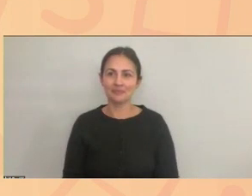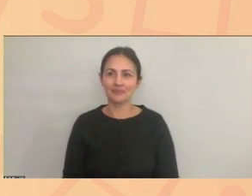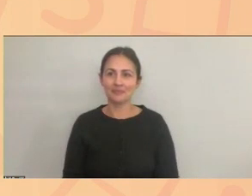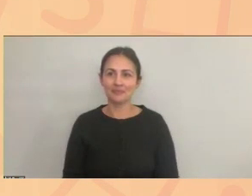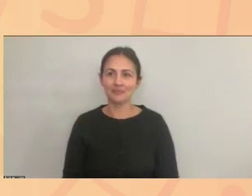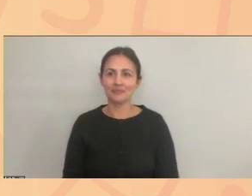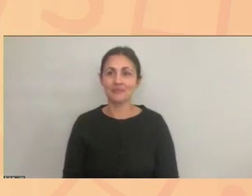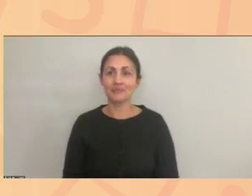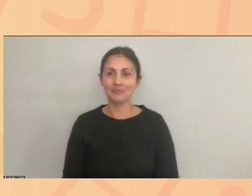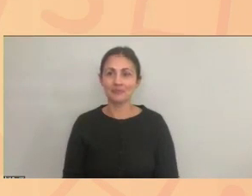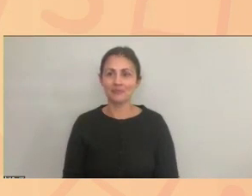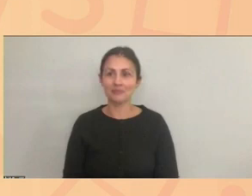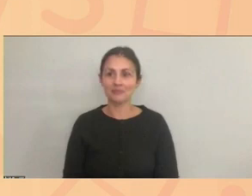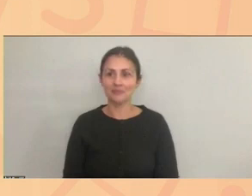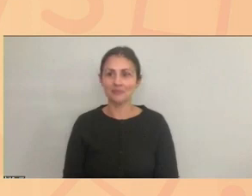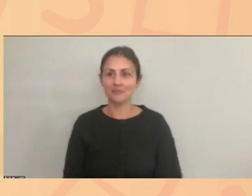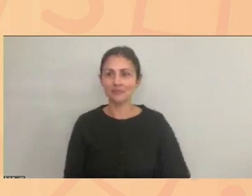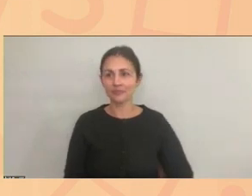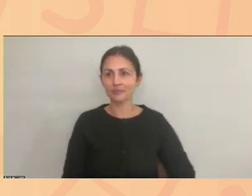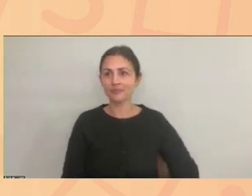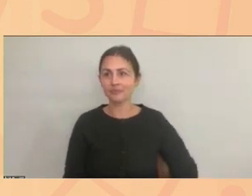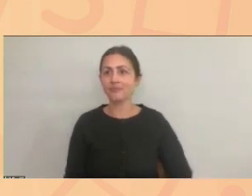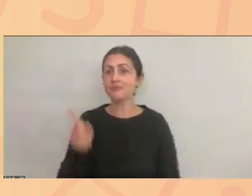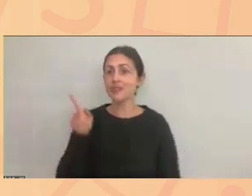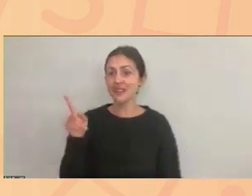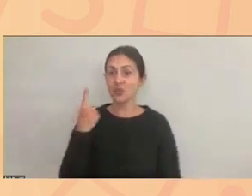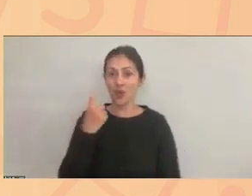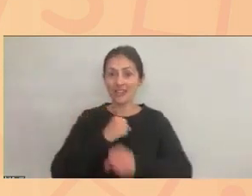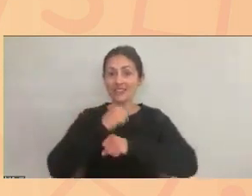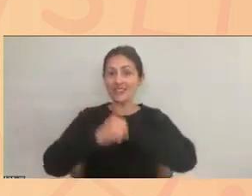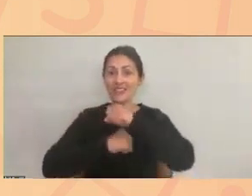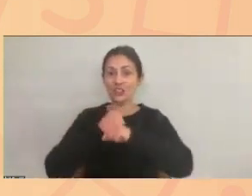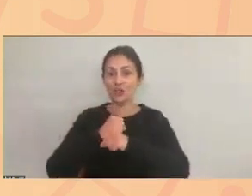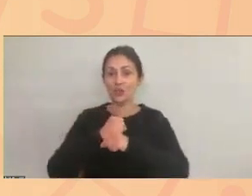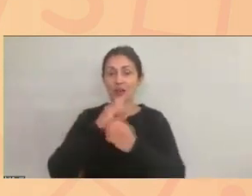So this is the, one of the seasonal calendars. There are three languages that are taught